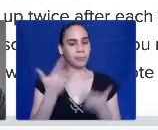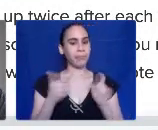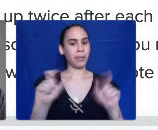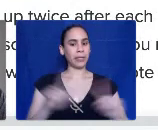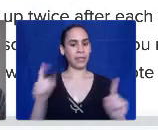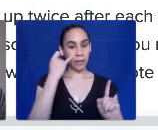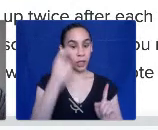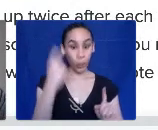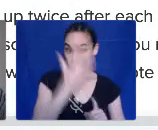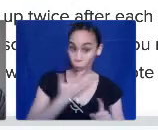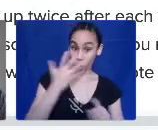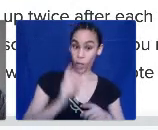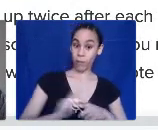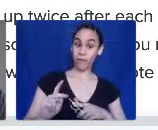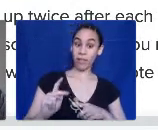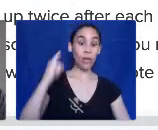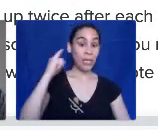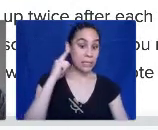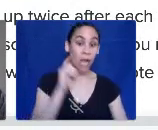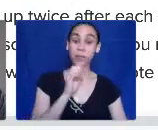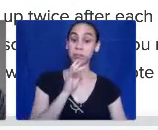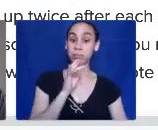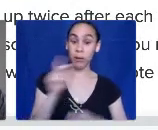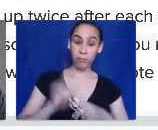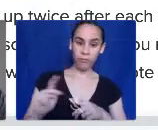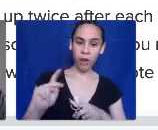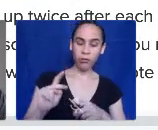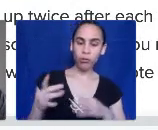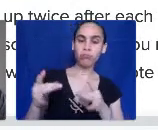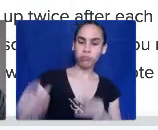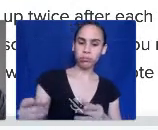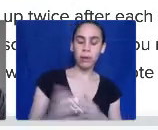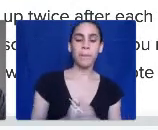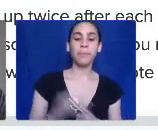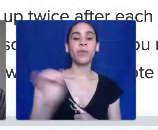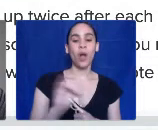people have a better impression of you right um big one turn off all notifications turn off any